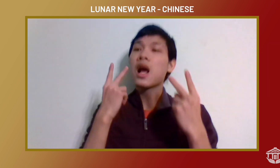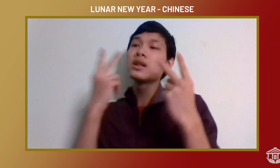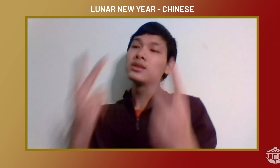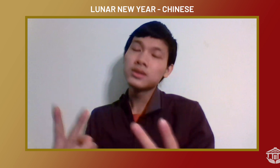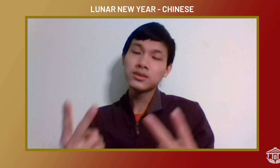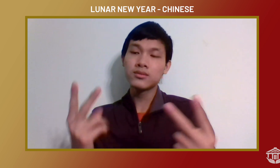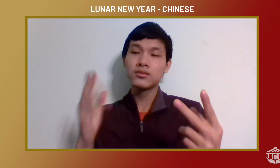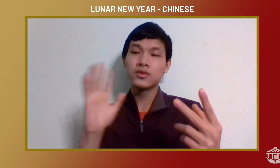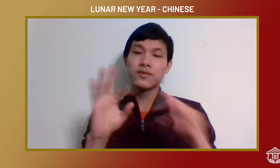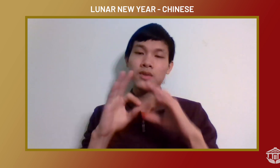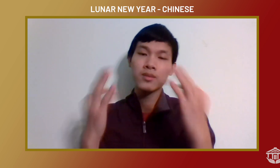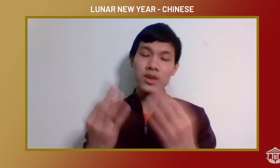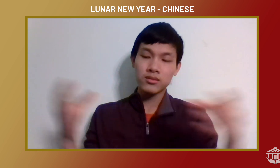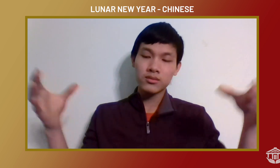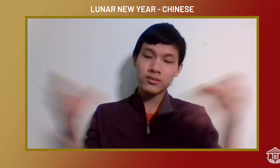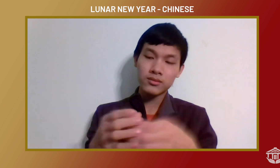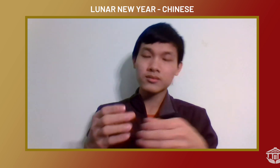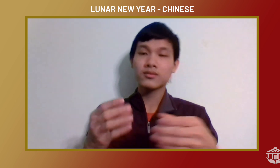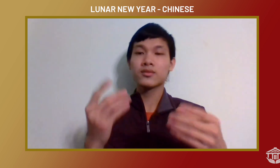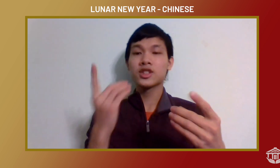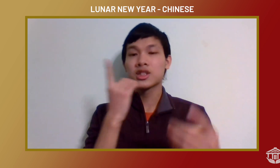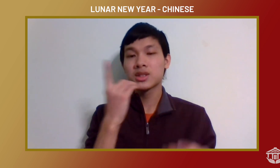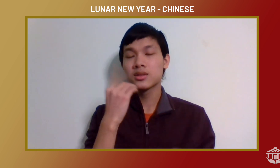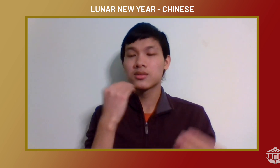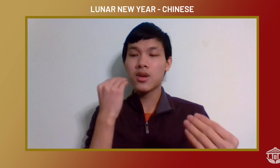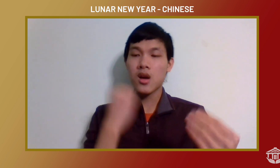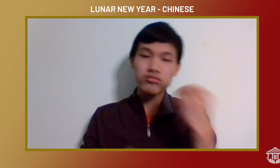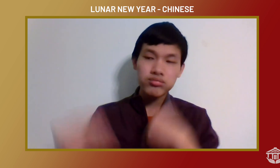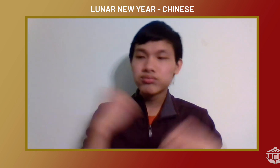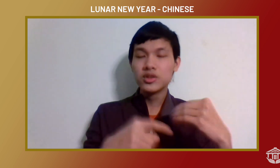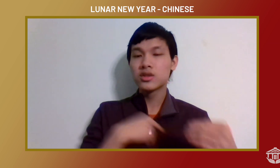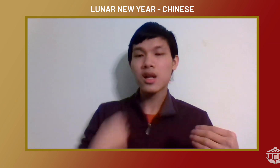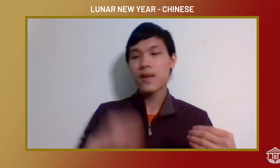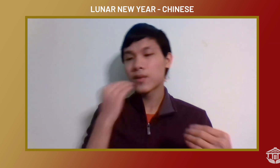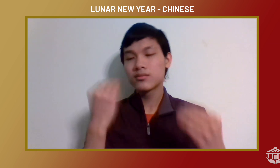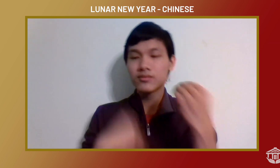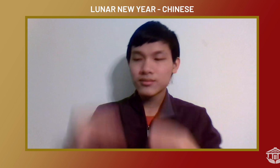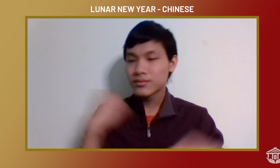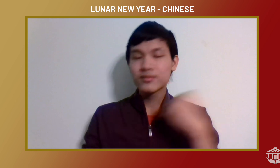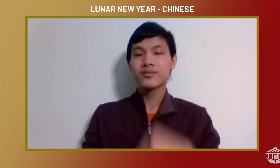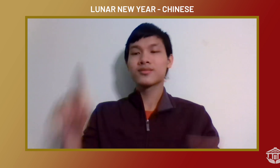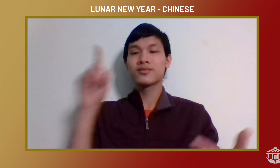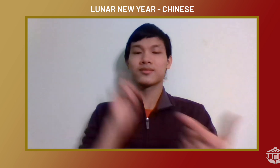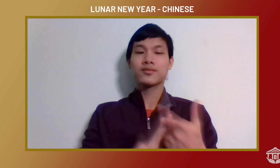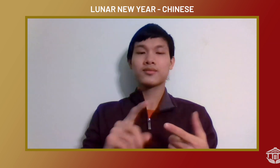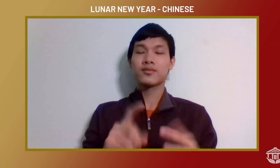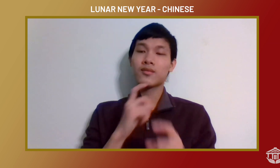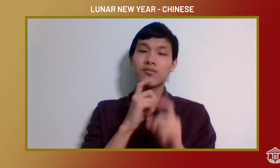They go to each other’s home and eat dinner together. It is traditional to eat Chinese food.